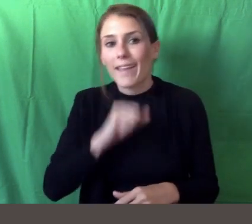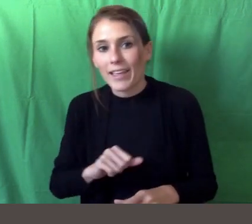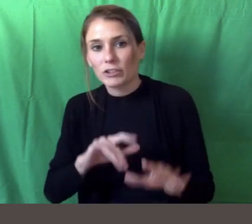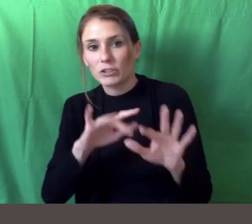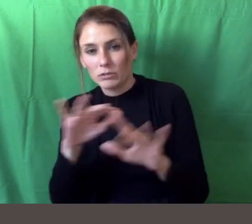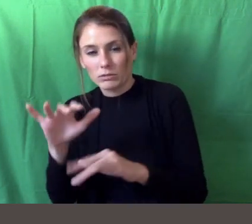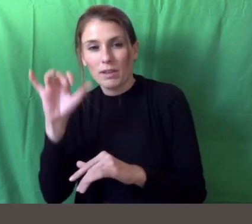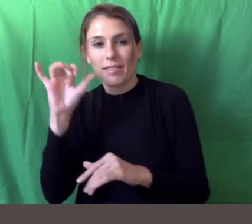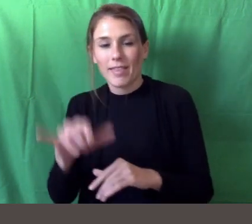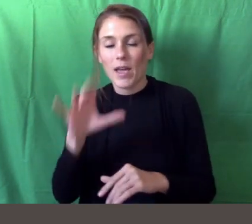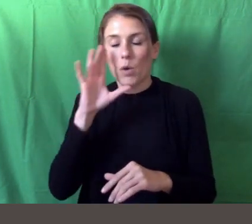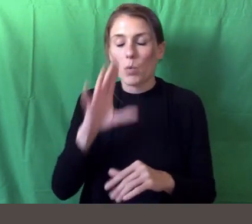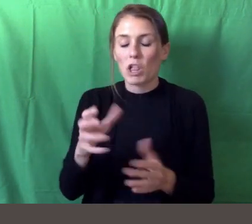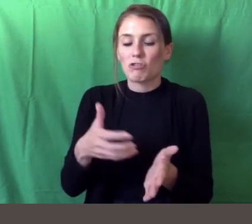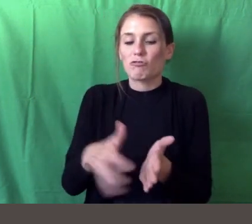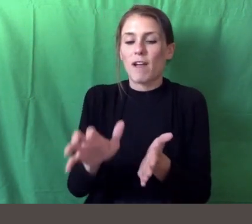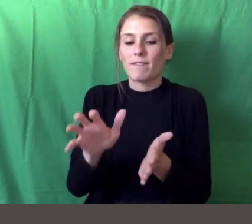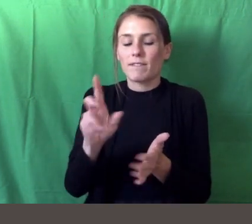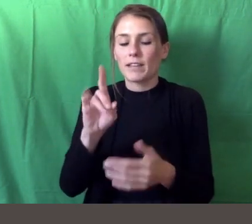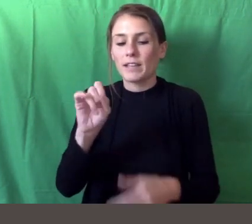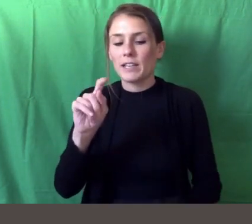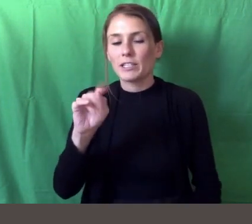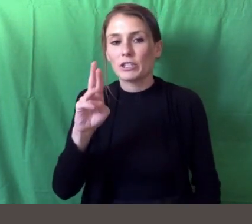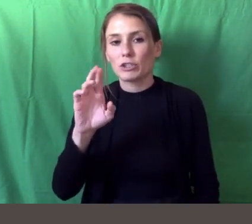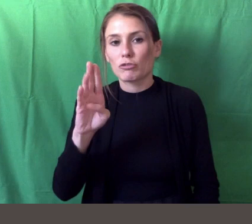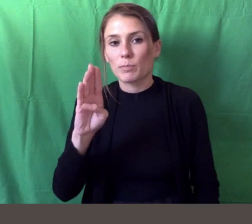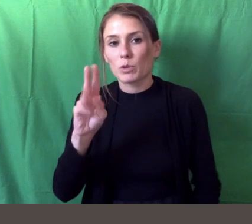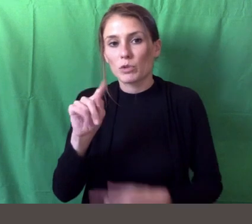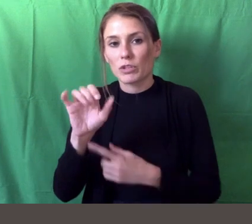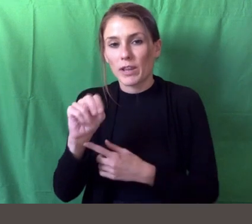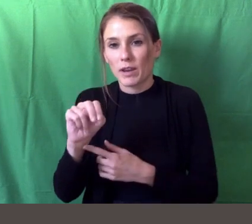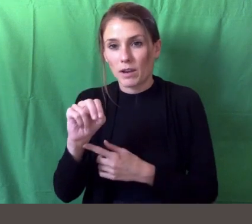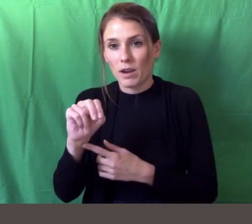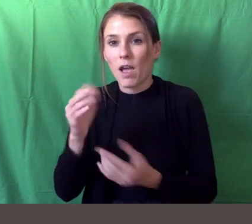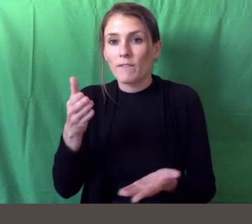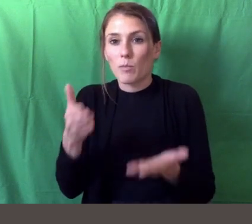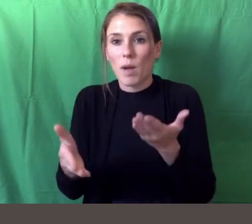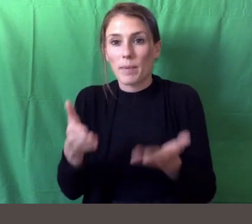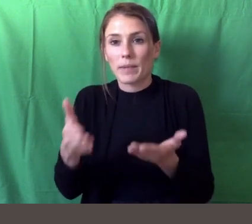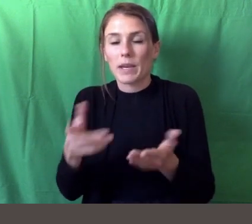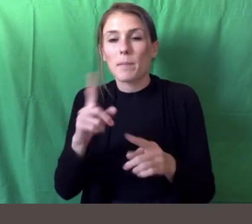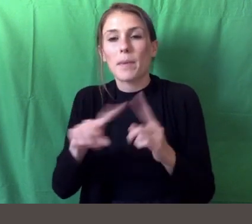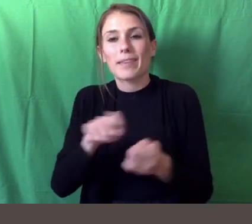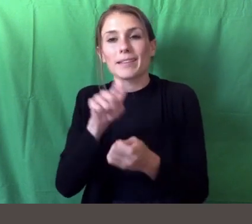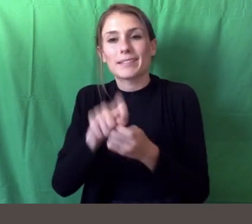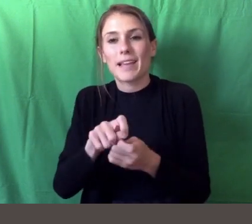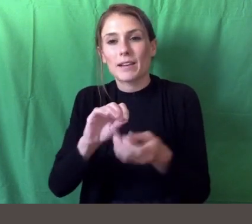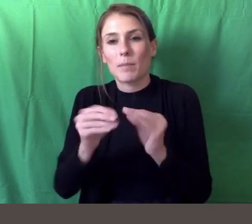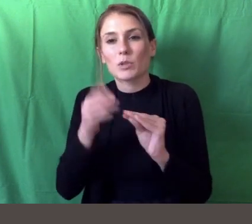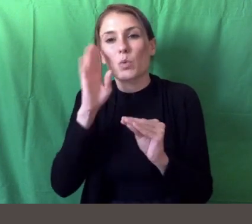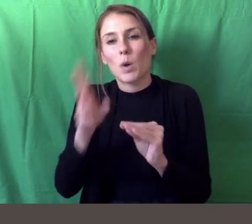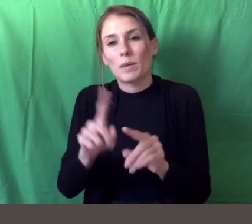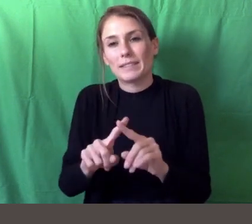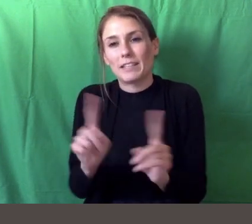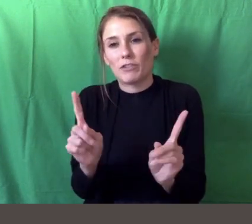And these estimates would give a rough distribution of the probabilities, although the exact numbers would differ due to data correlations.